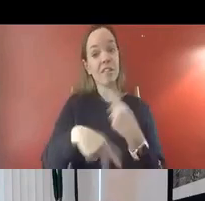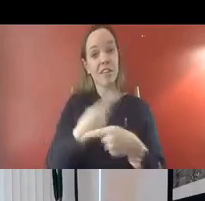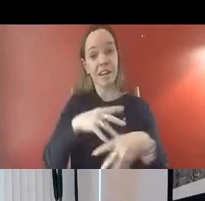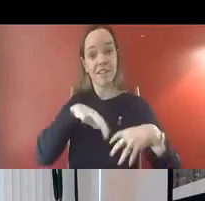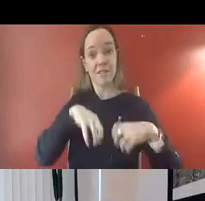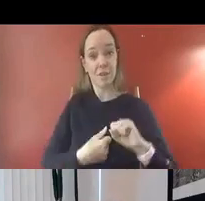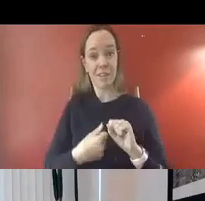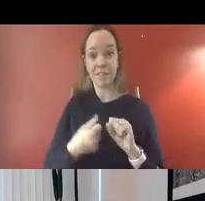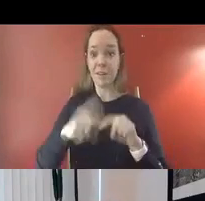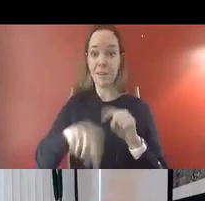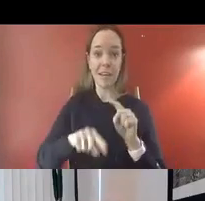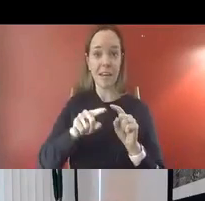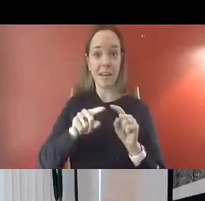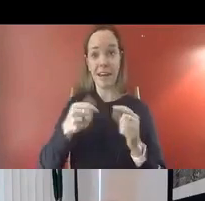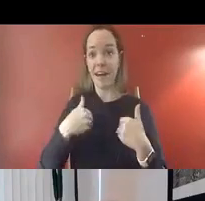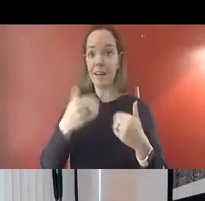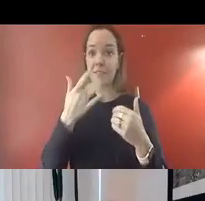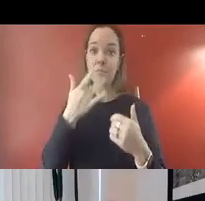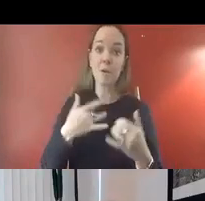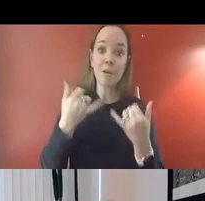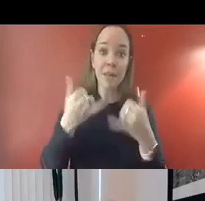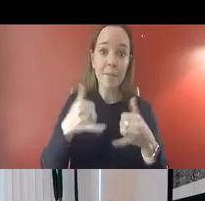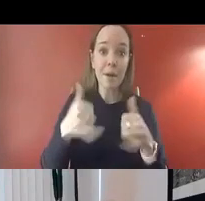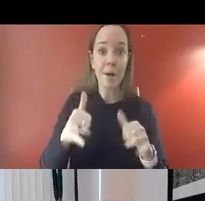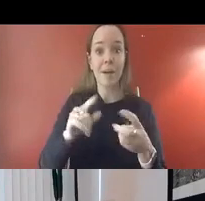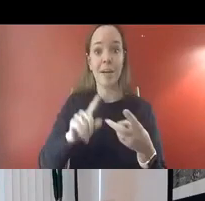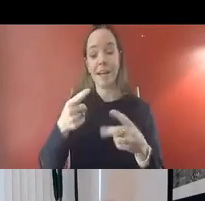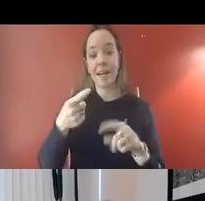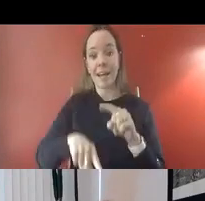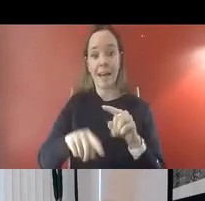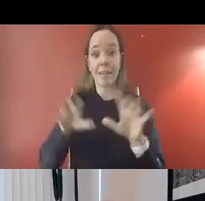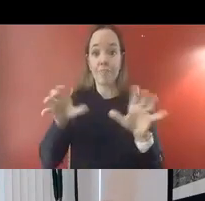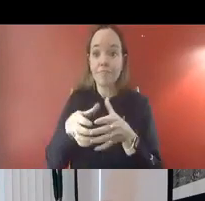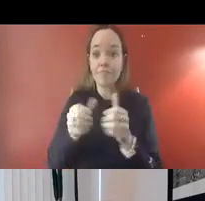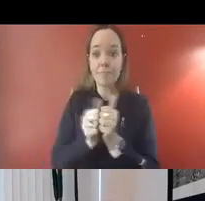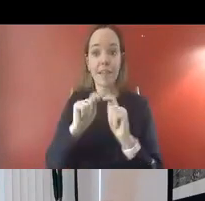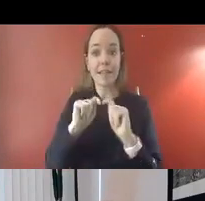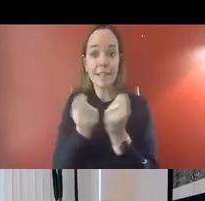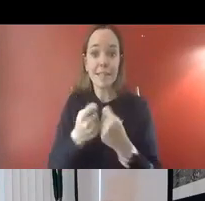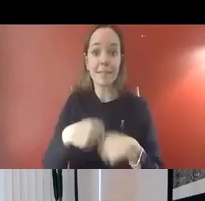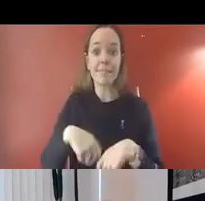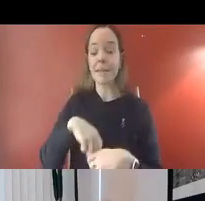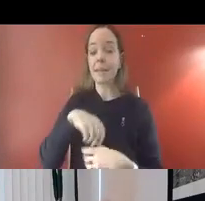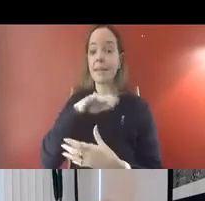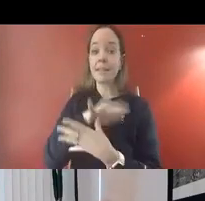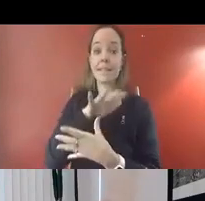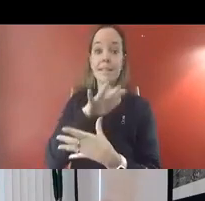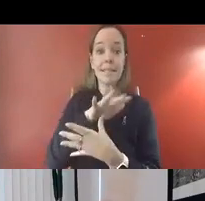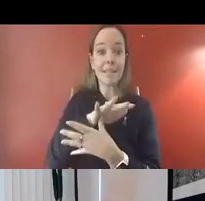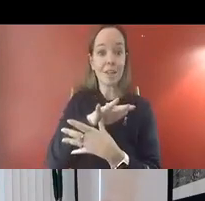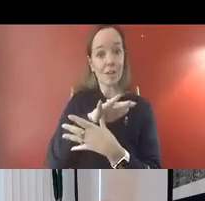celebrate as a team the way that they would typically attend to, or to used to. Or our seniors, right, who are celebrate as a team the way that they missing out on their last year. And many used to. Or our seniors, right, who are